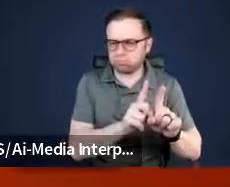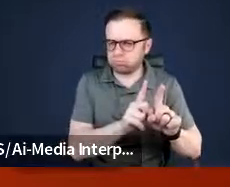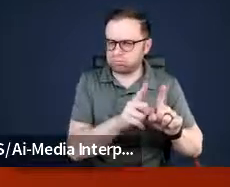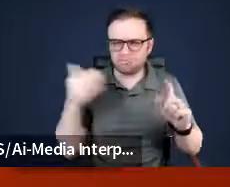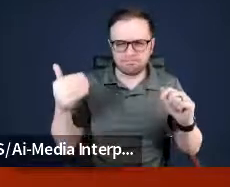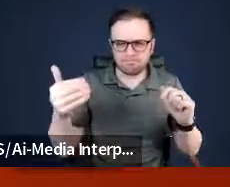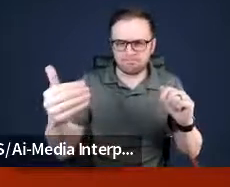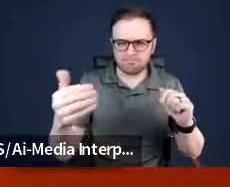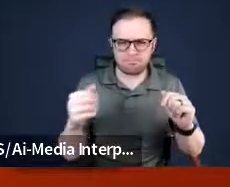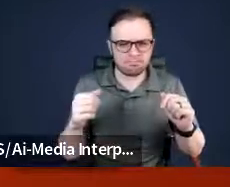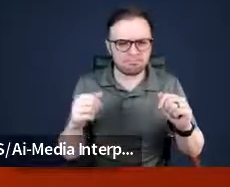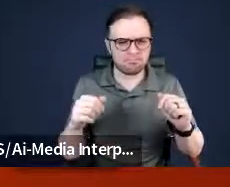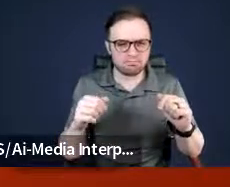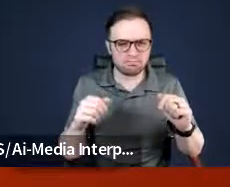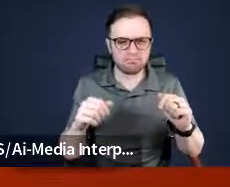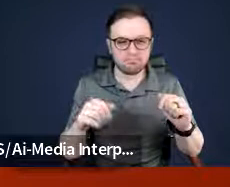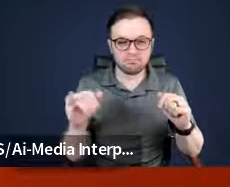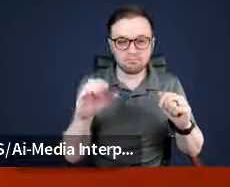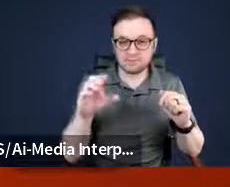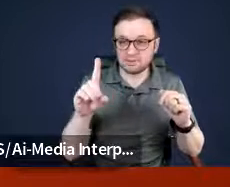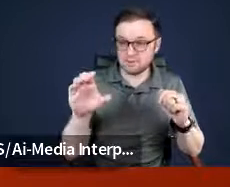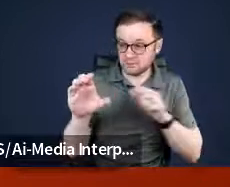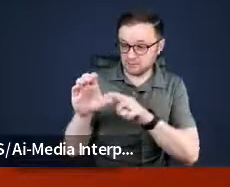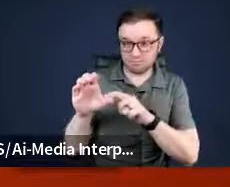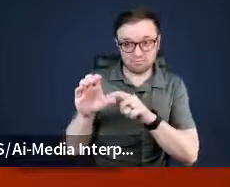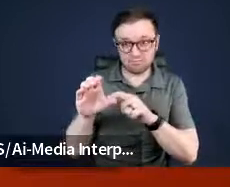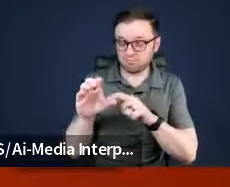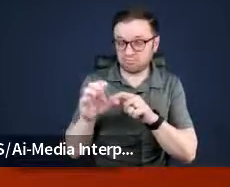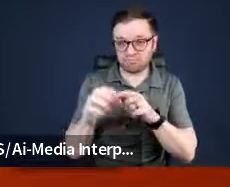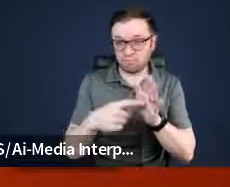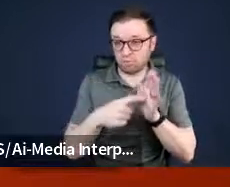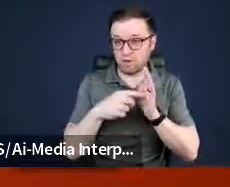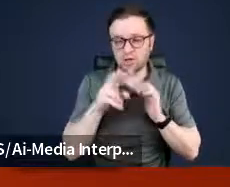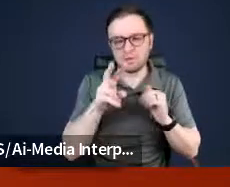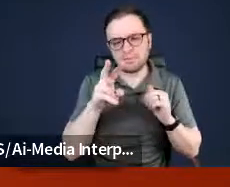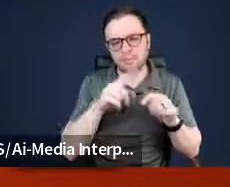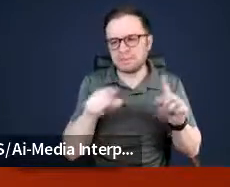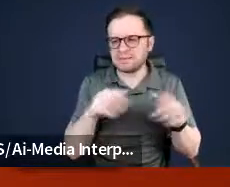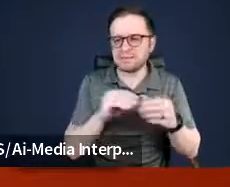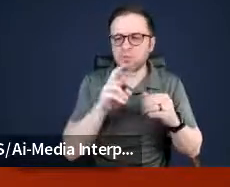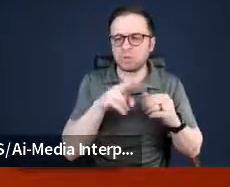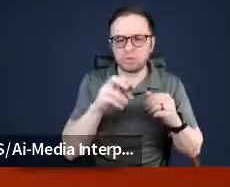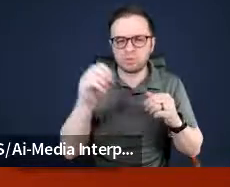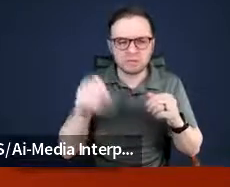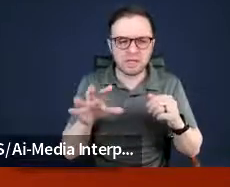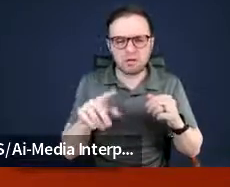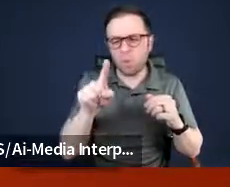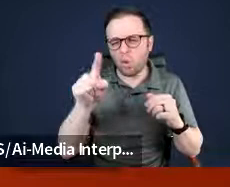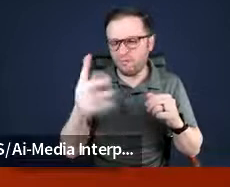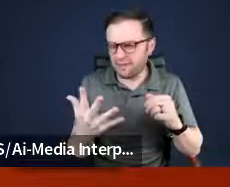from the national Federation of the blind who we work with very closely. For the federal government, CEDC says